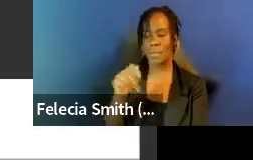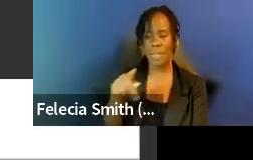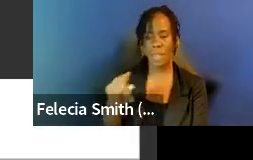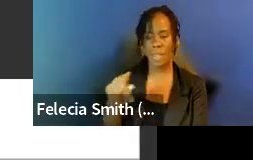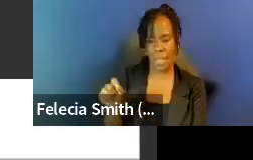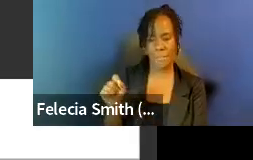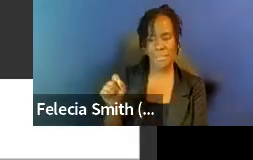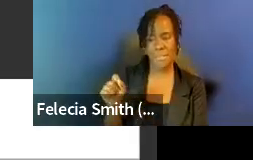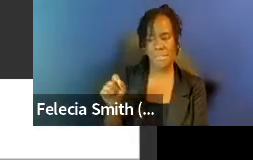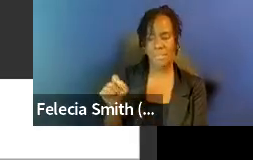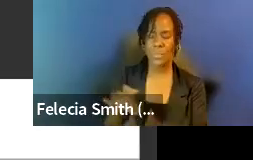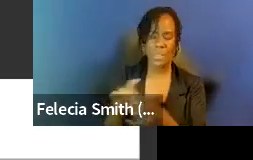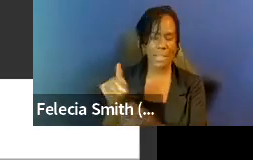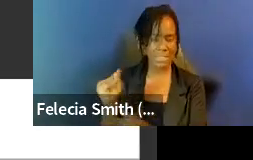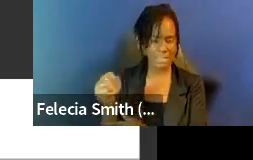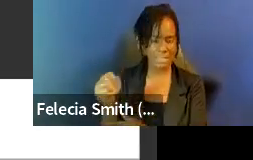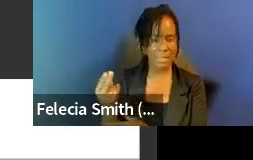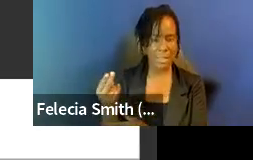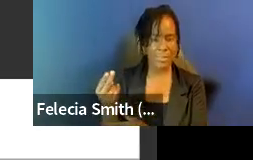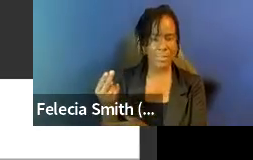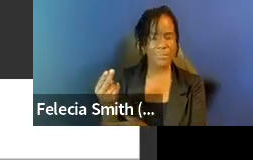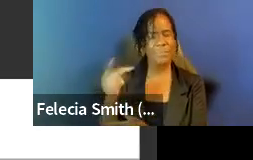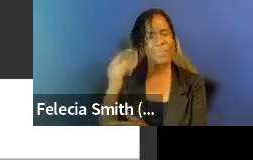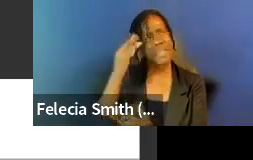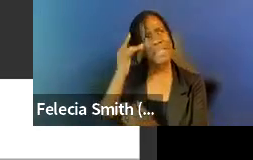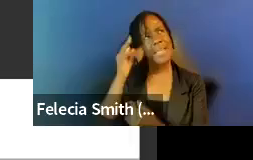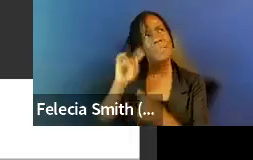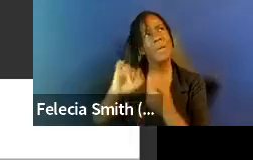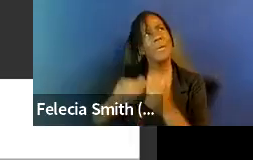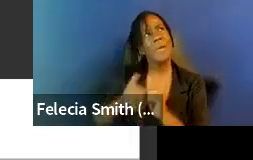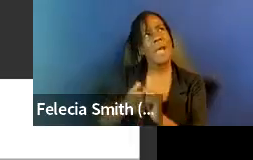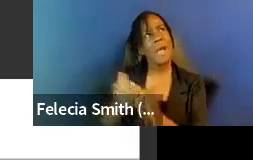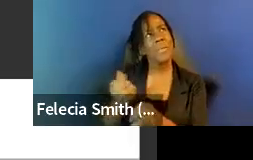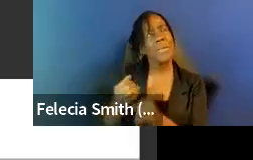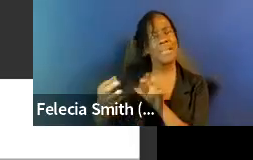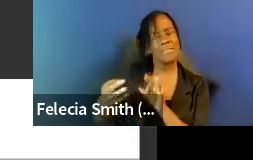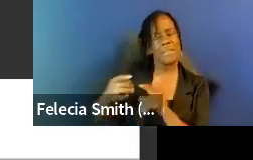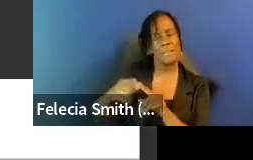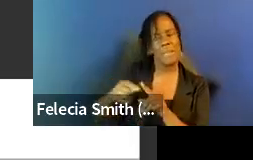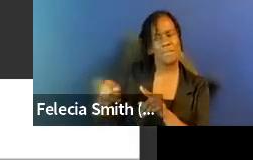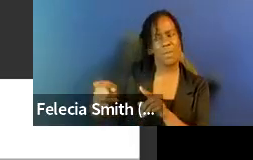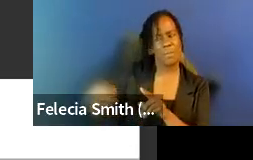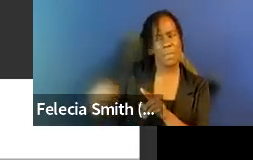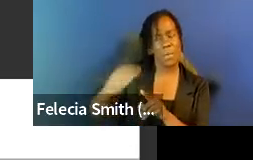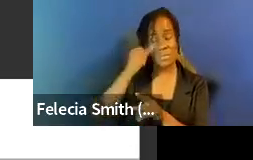highlight here is the idea of coming prepared with alternative approaches. So in one of the